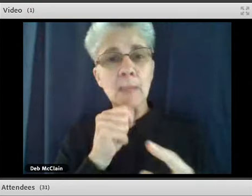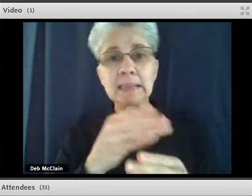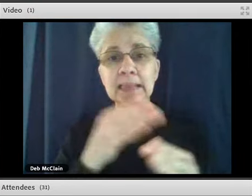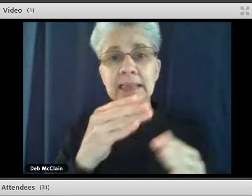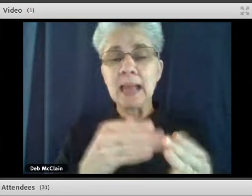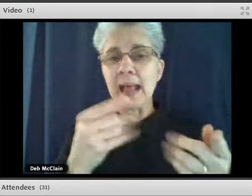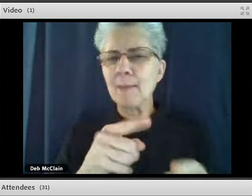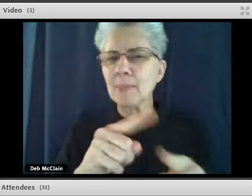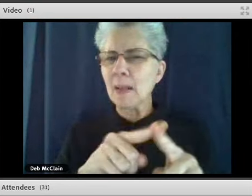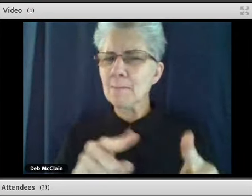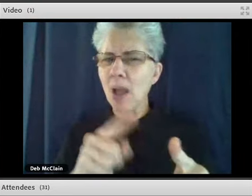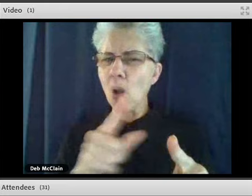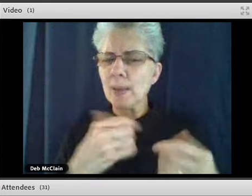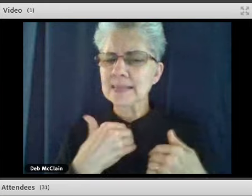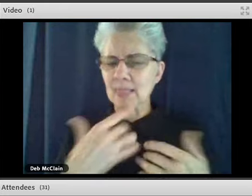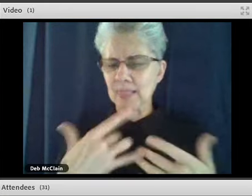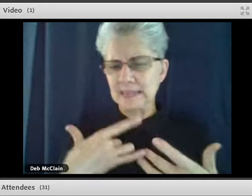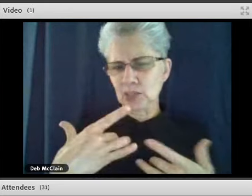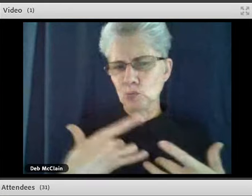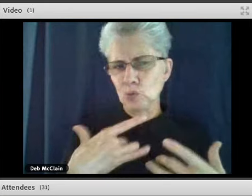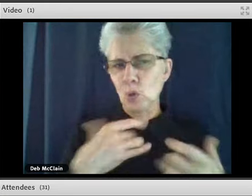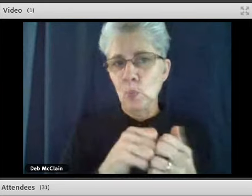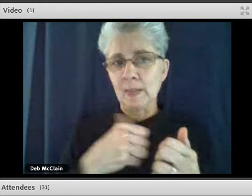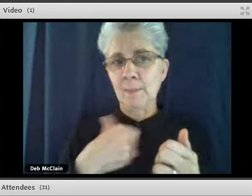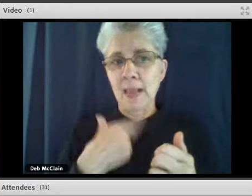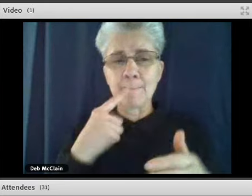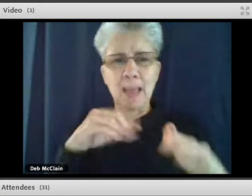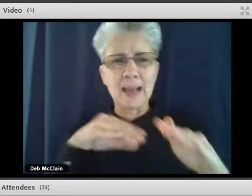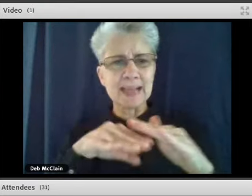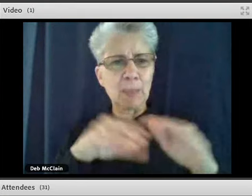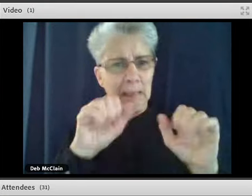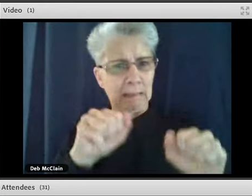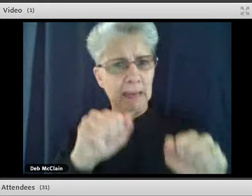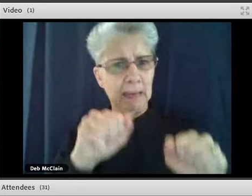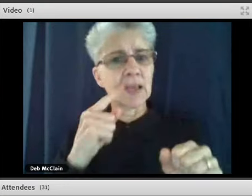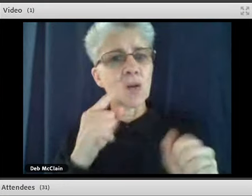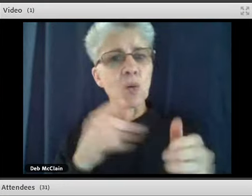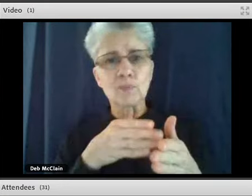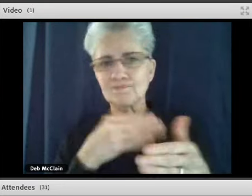But I've always carried this concern about accessibility throughout my entire career.